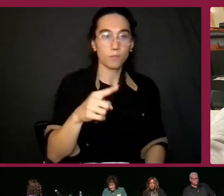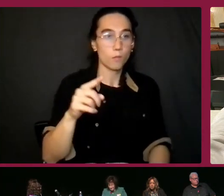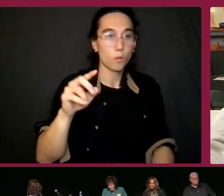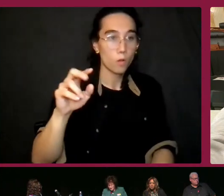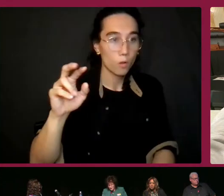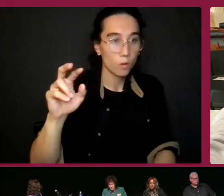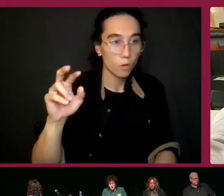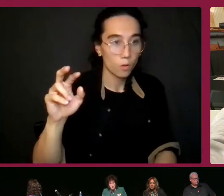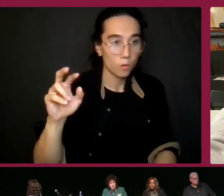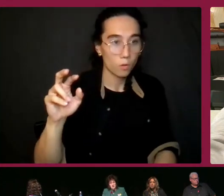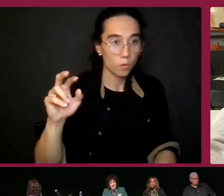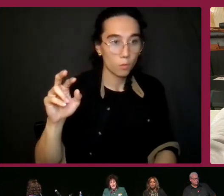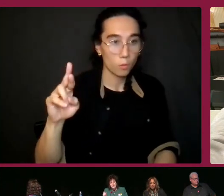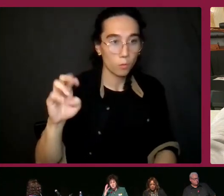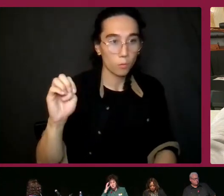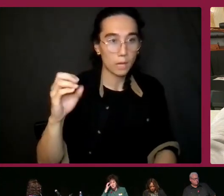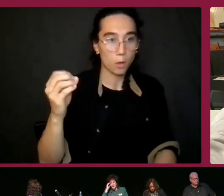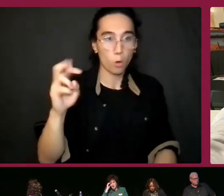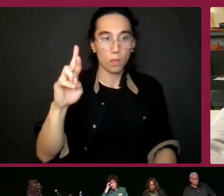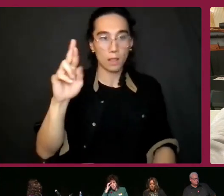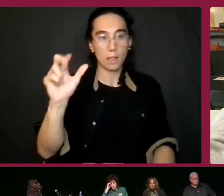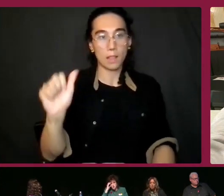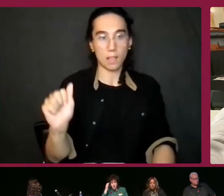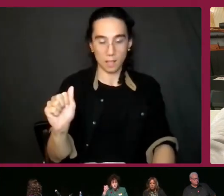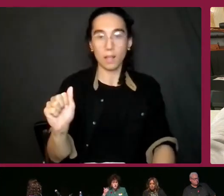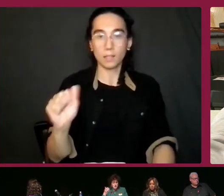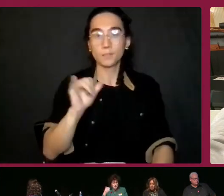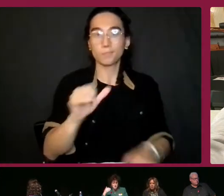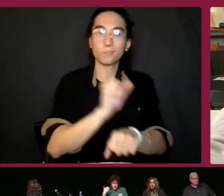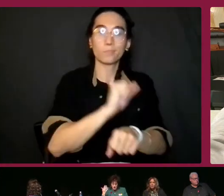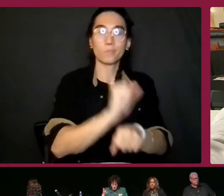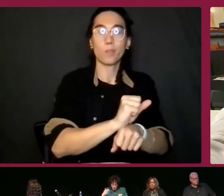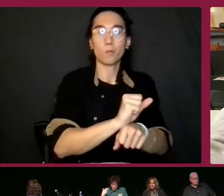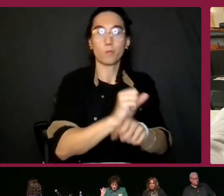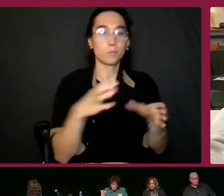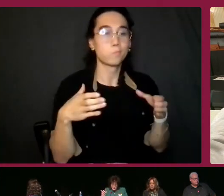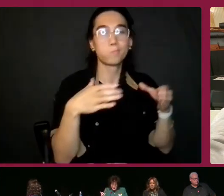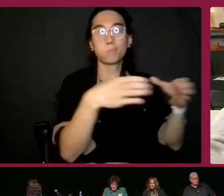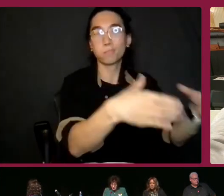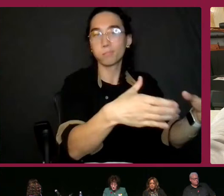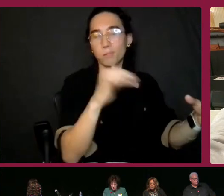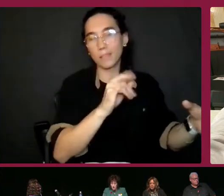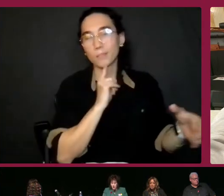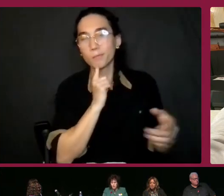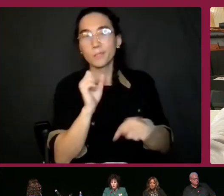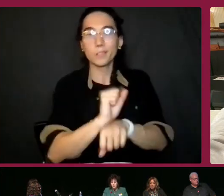Innovation and Opportunity Act, which is jobs training for incumbent workers and that kind of thing, we